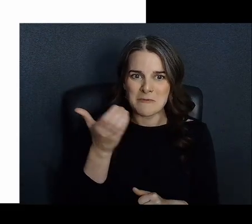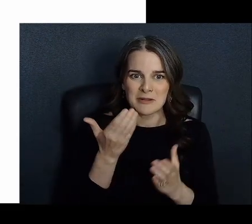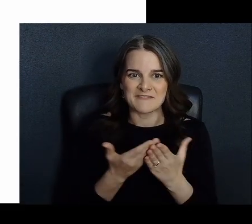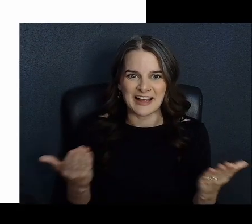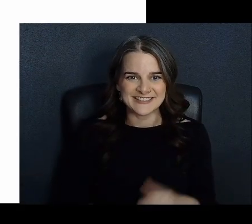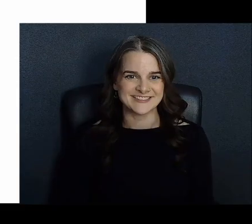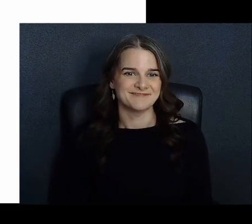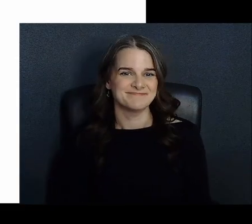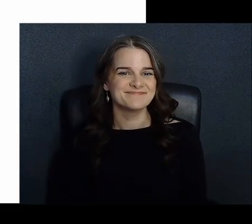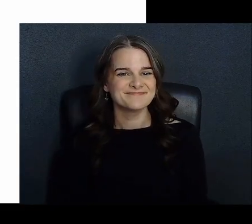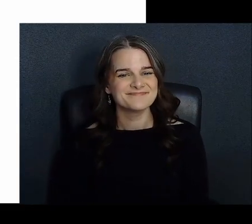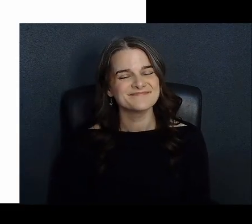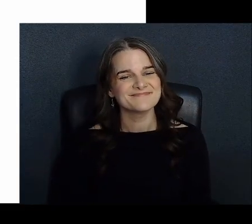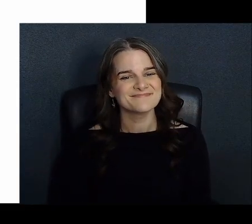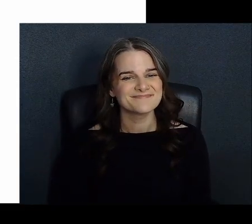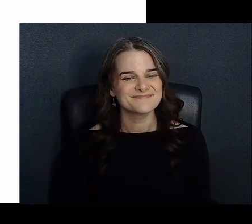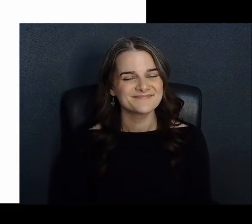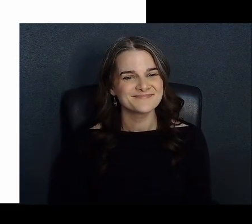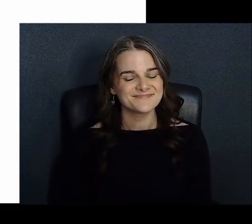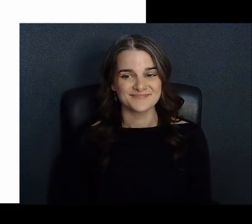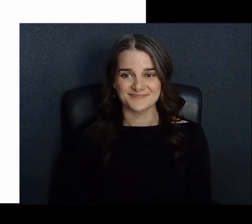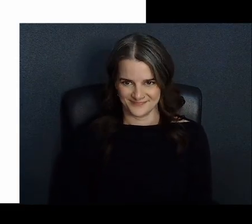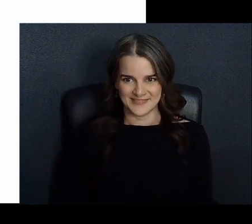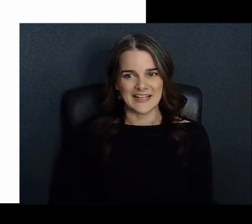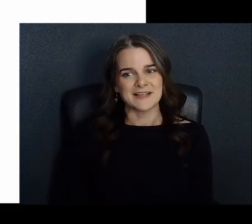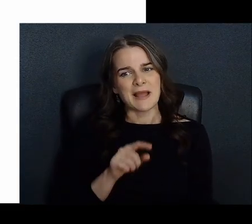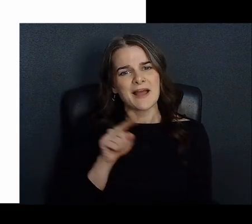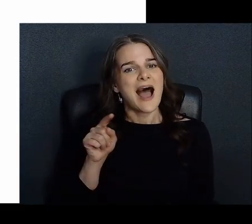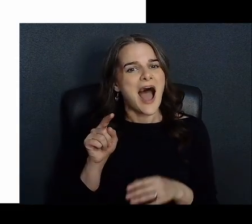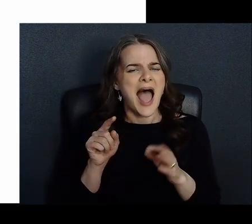So I mention the Kindle here because some of them do--